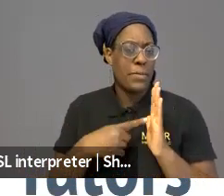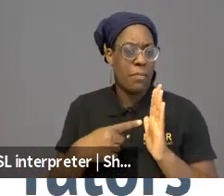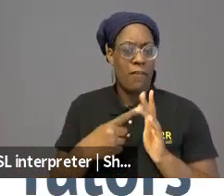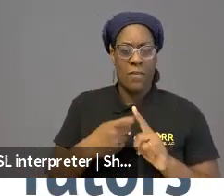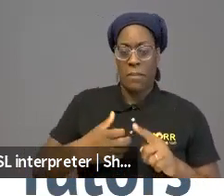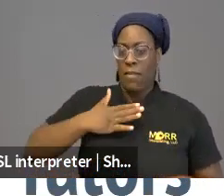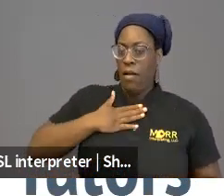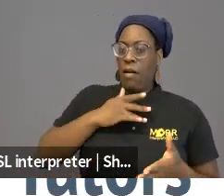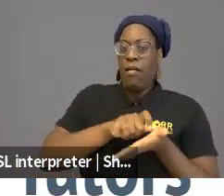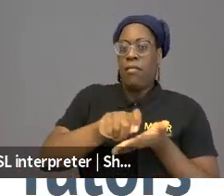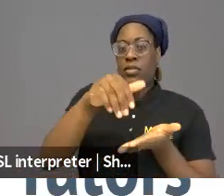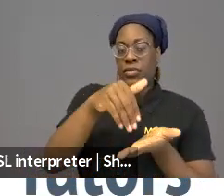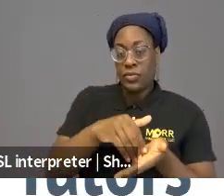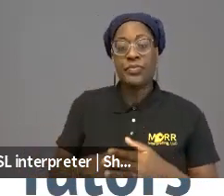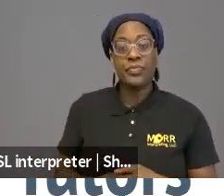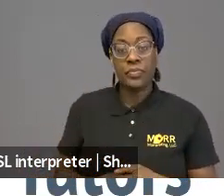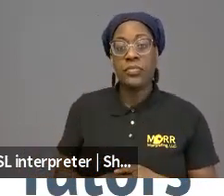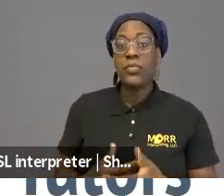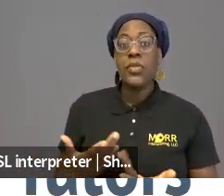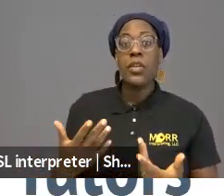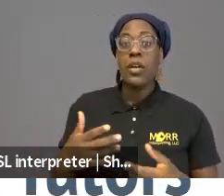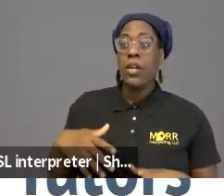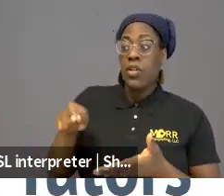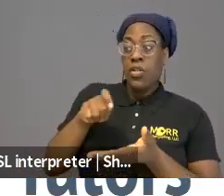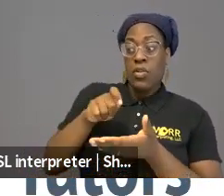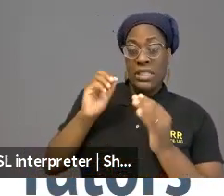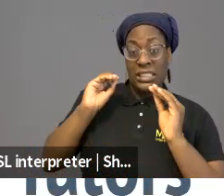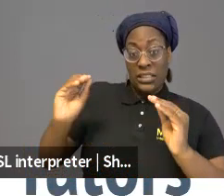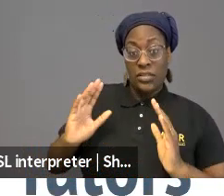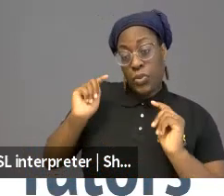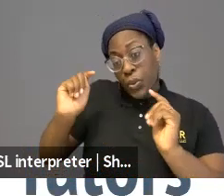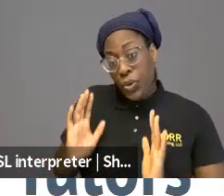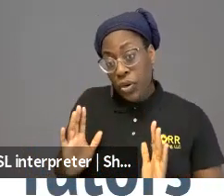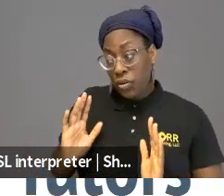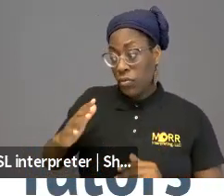always been really stellar at collaborating with each other, but I tried to introduce some more